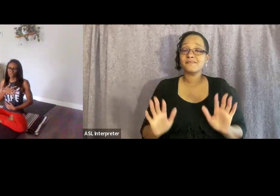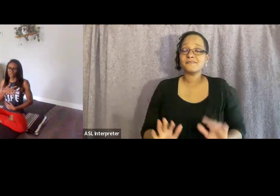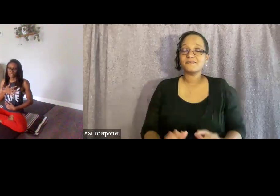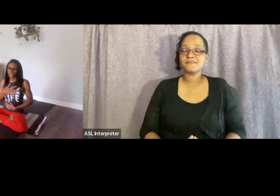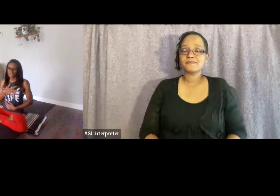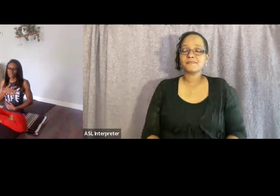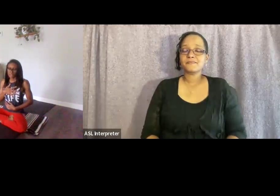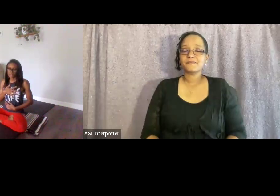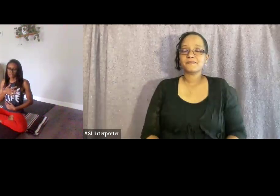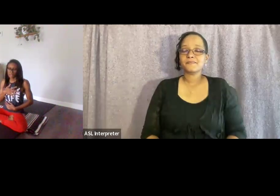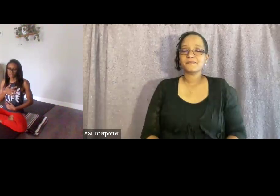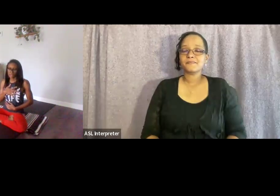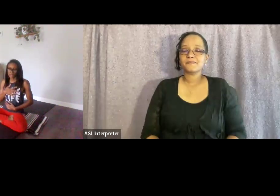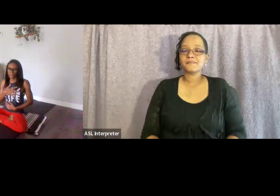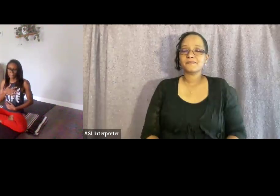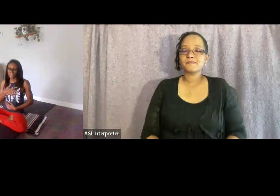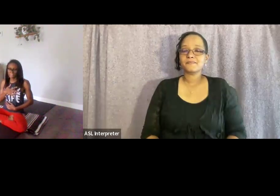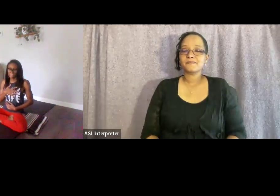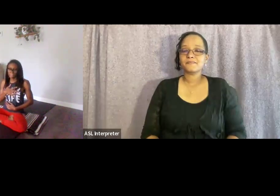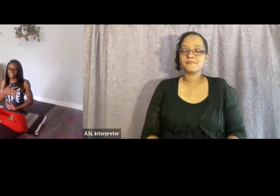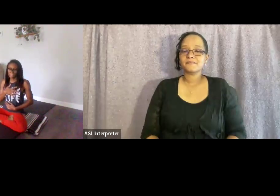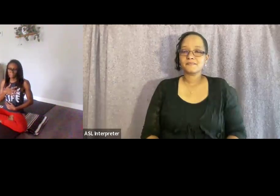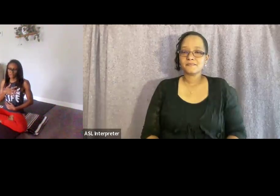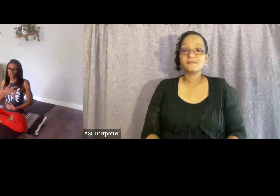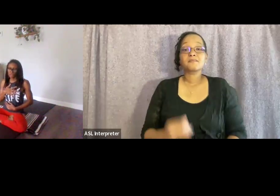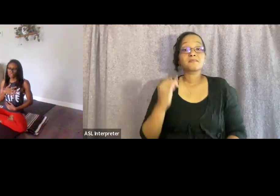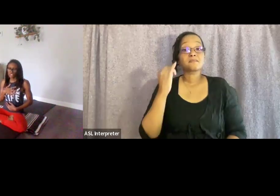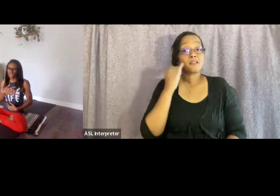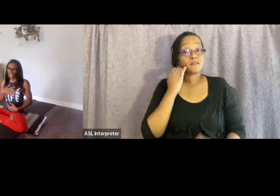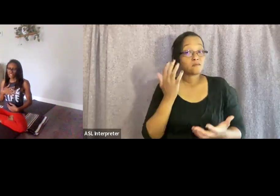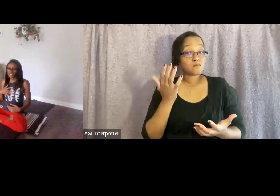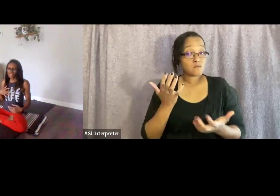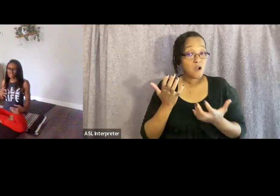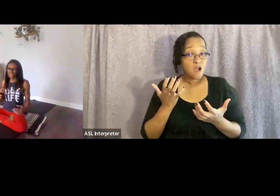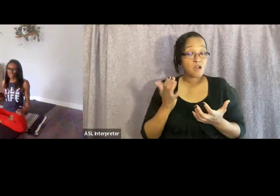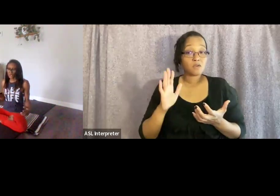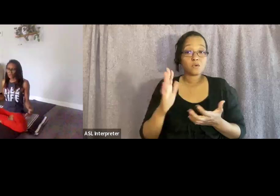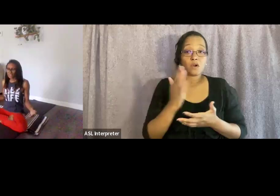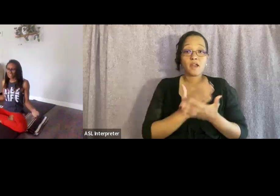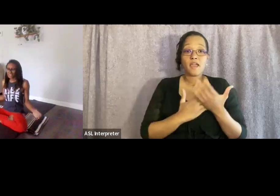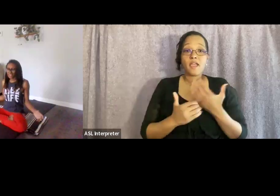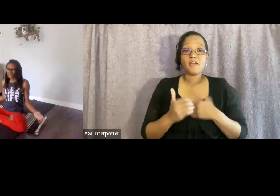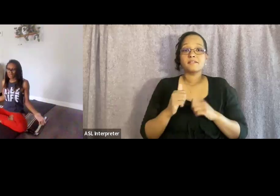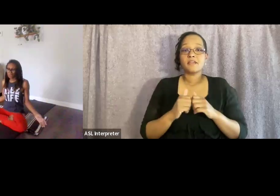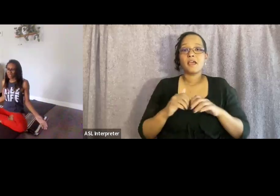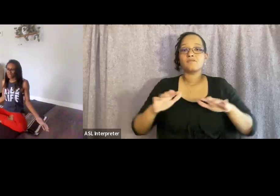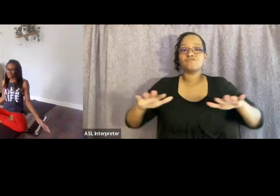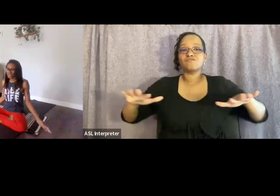But if you like, you can release your hands to the earth, or somewhere else.